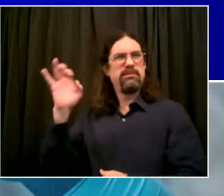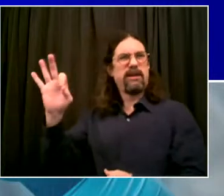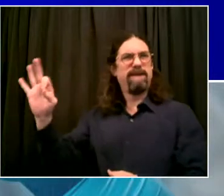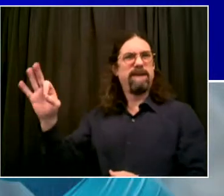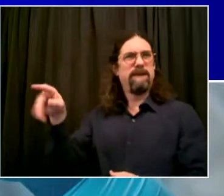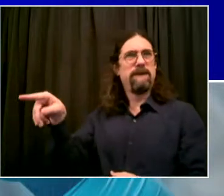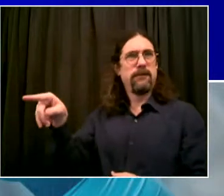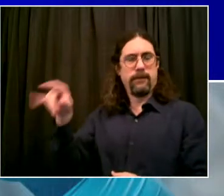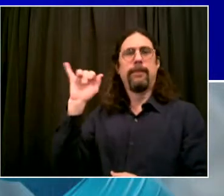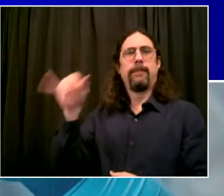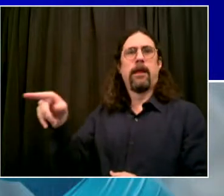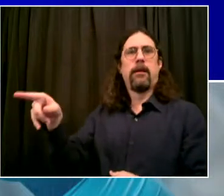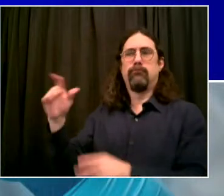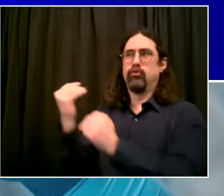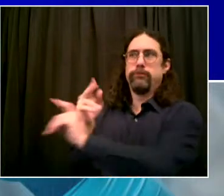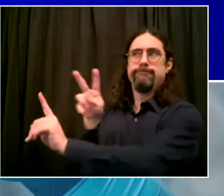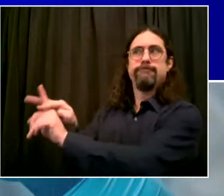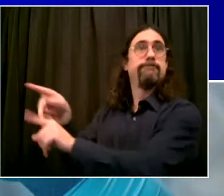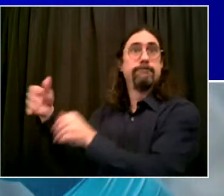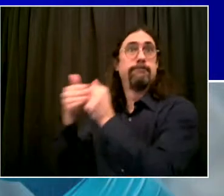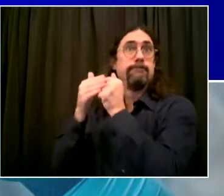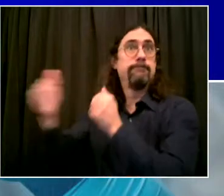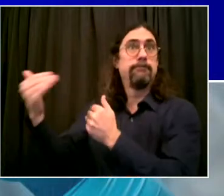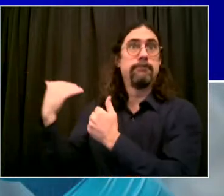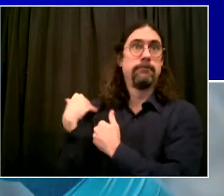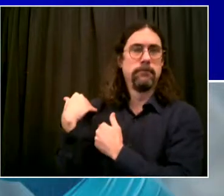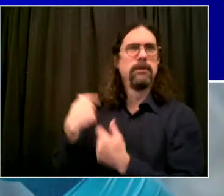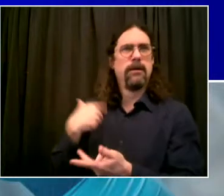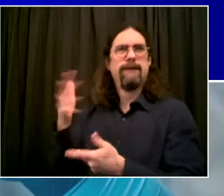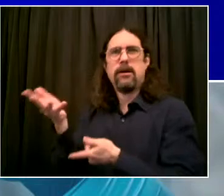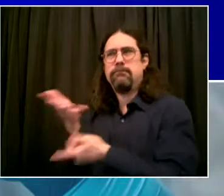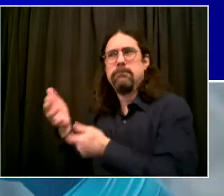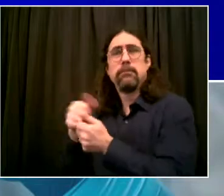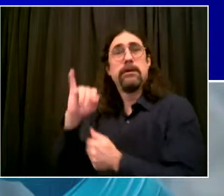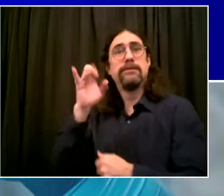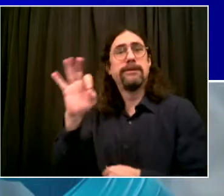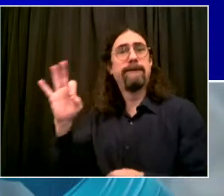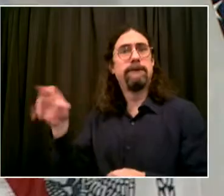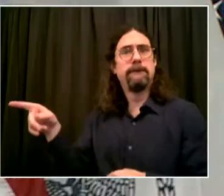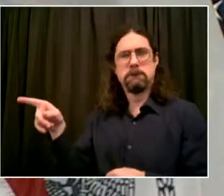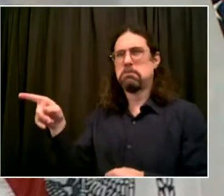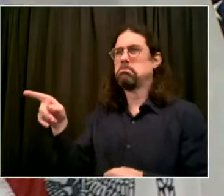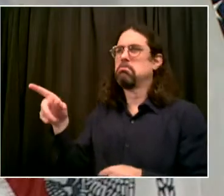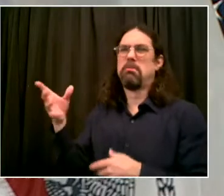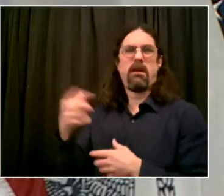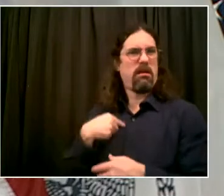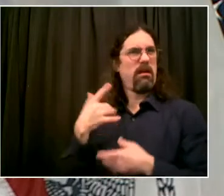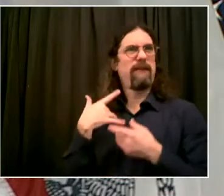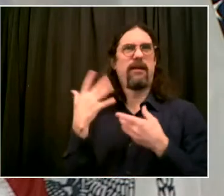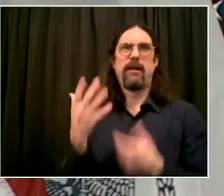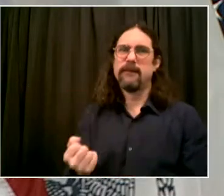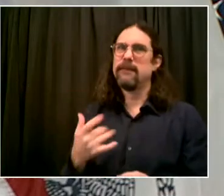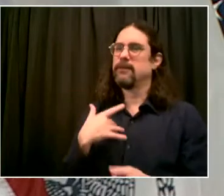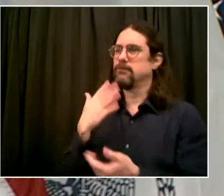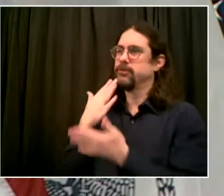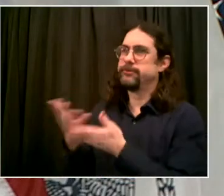AAWALYS ACCESSIBLBLANE D D OPRVIVIDINGNGA SENSE OF WHERE WE ARE GOING, LISTENING TO OUR CONCERNS. I'M VERY CONVINCED THAT THE COMMITMENT